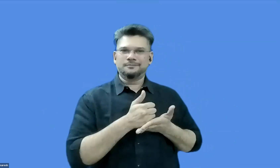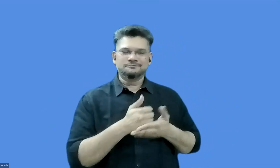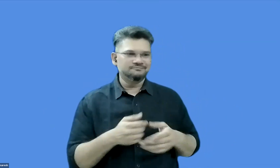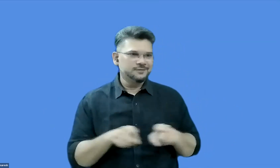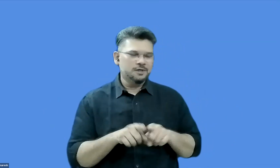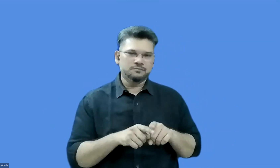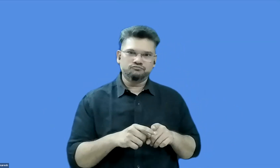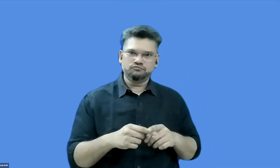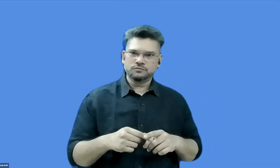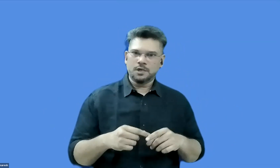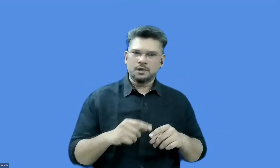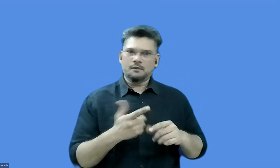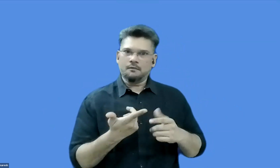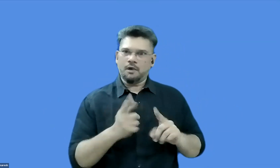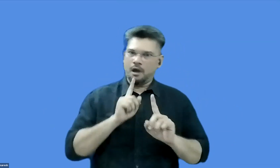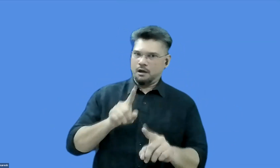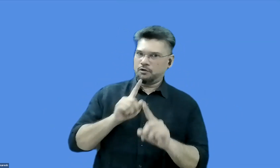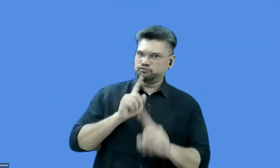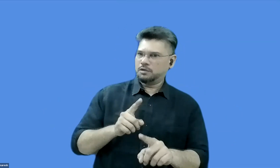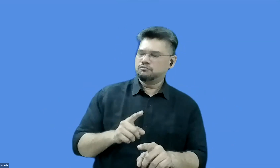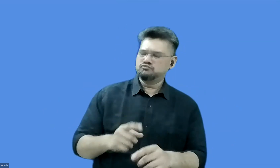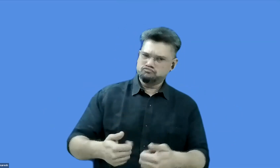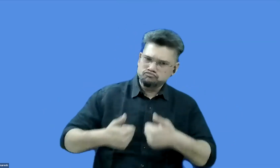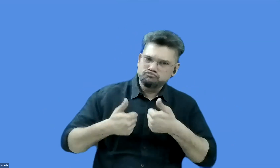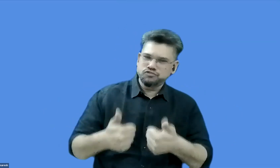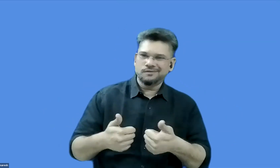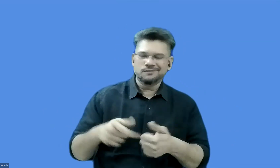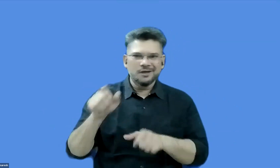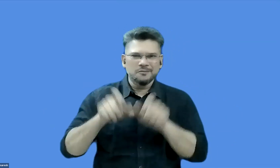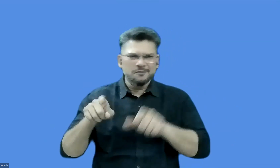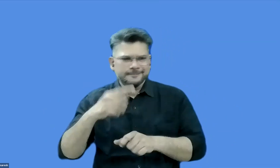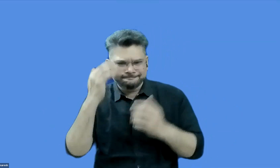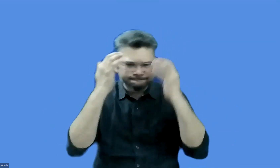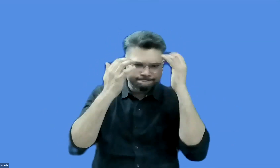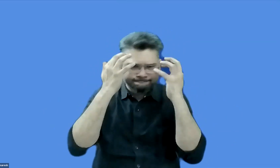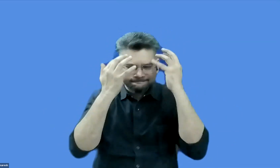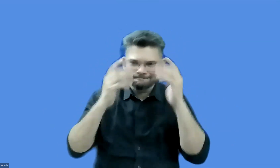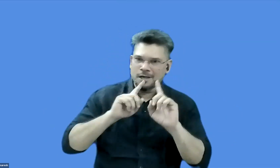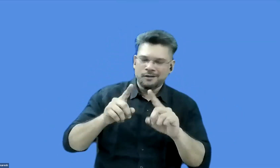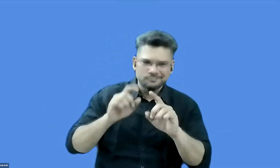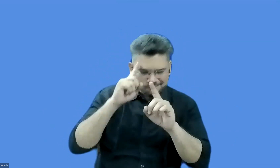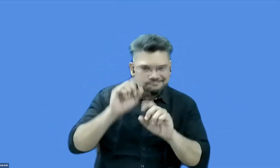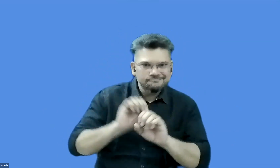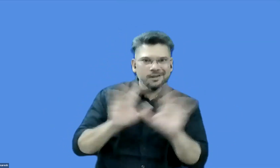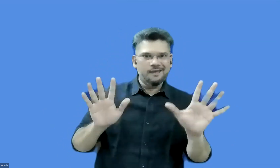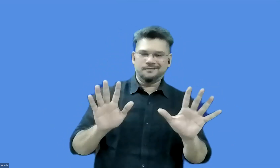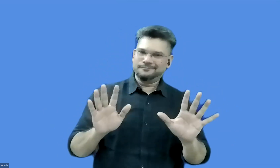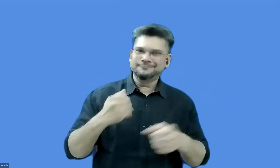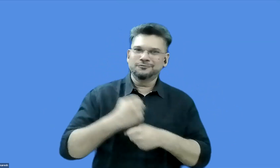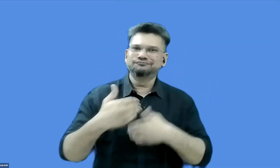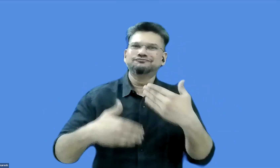also fantastic, because that also helps giving concrete real suggestions, and advice to people that are